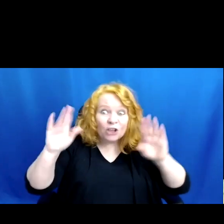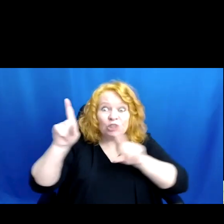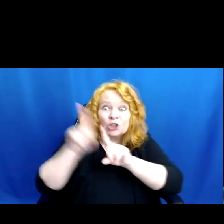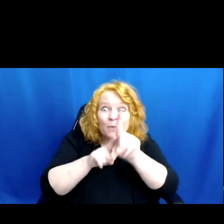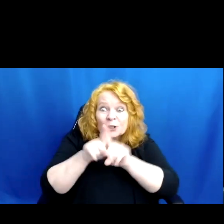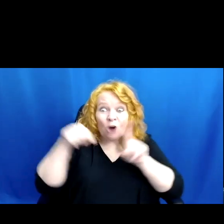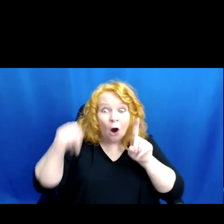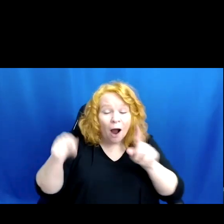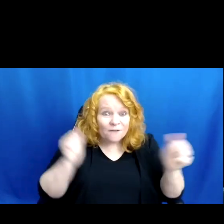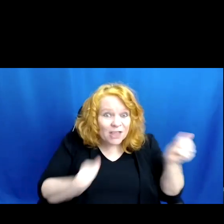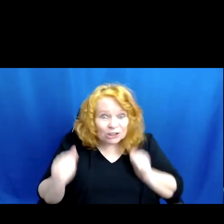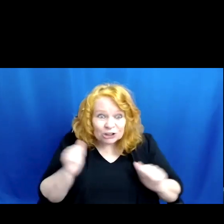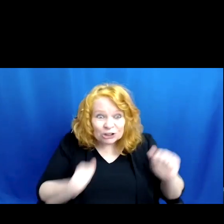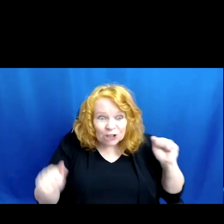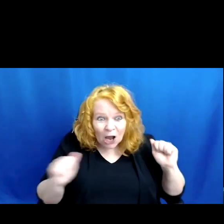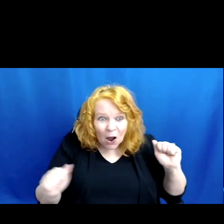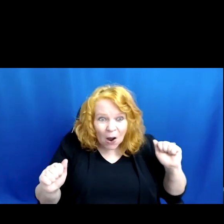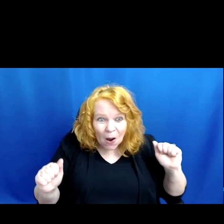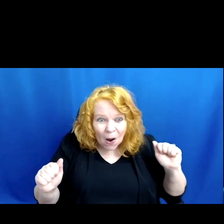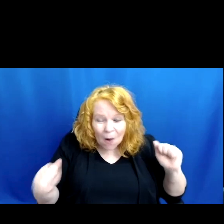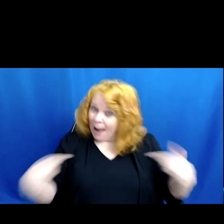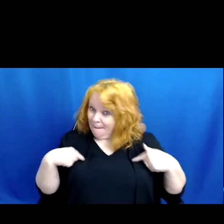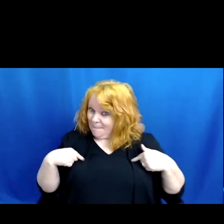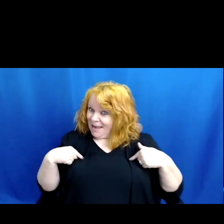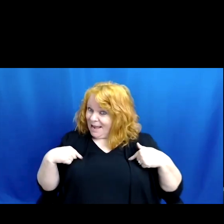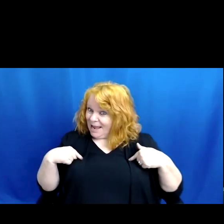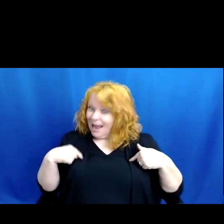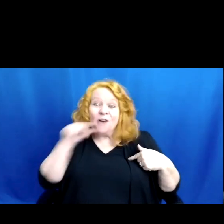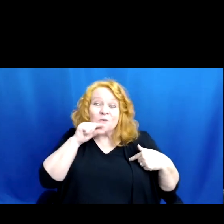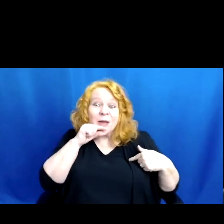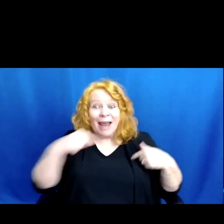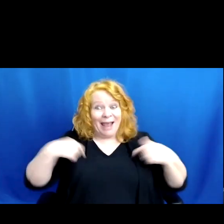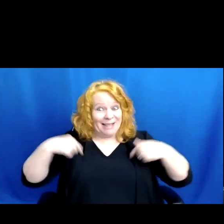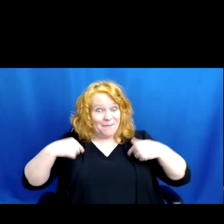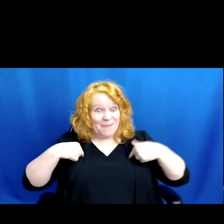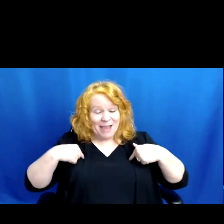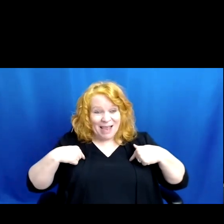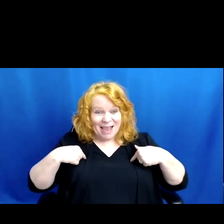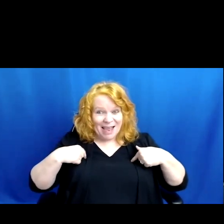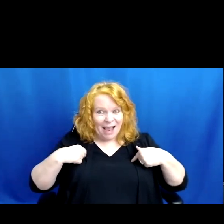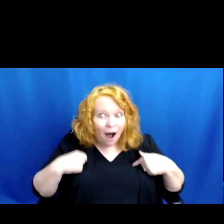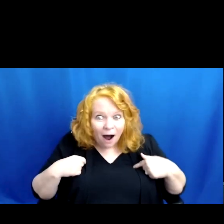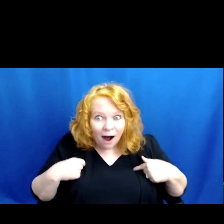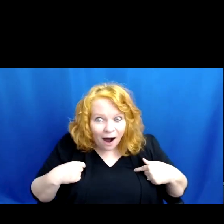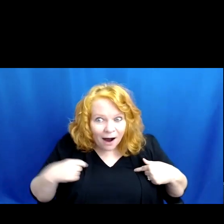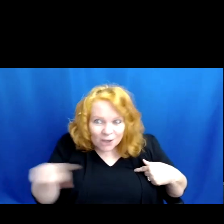Me, Gwyn, it is me. Does anyone hear a voice? Me Gwyn! Can everybody see someone saying me Gwyn?